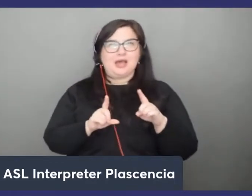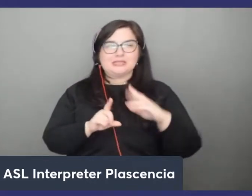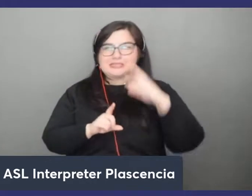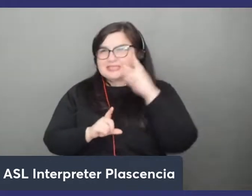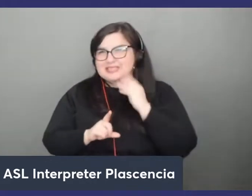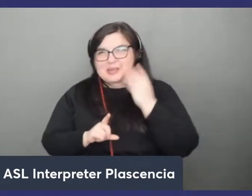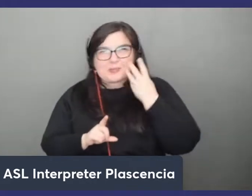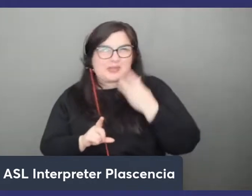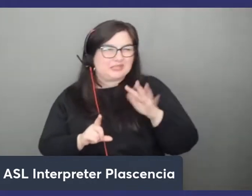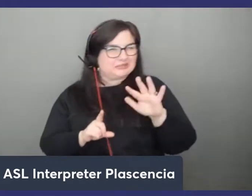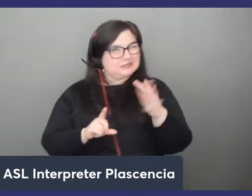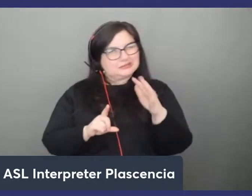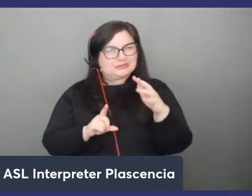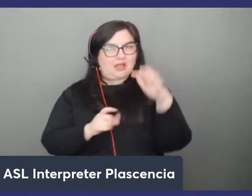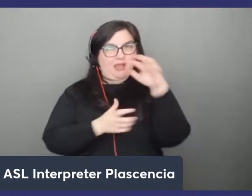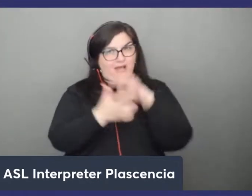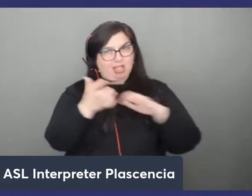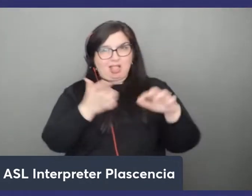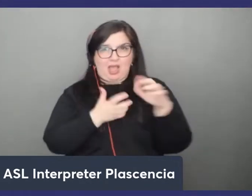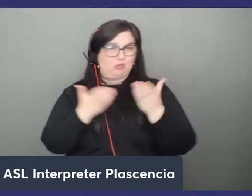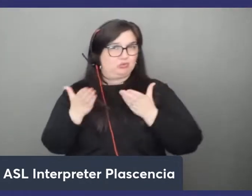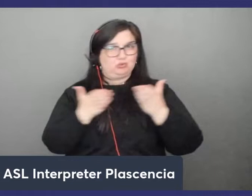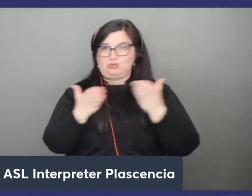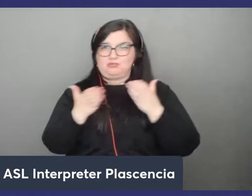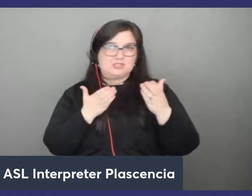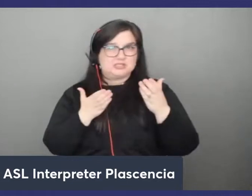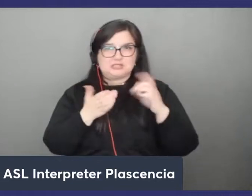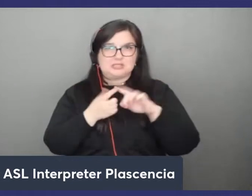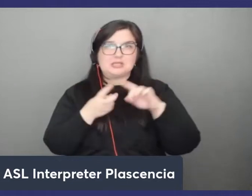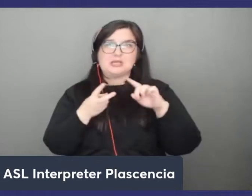with cloud services and end up spending months